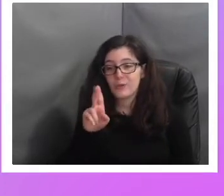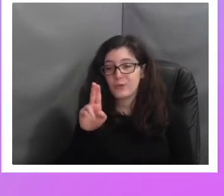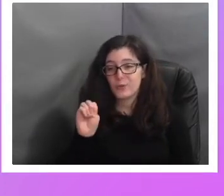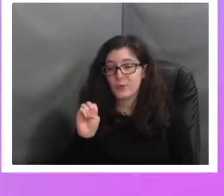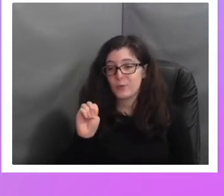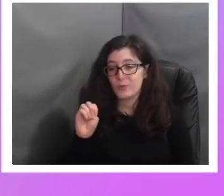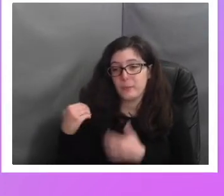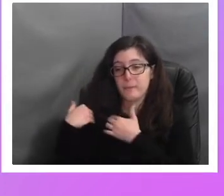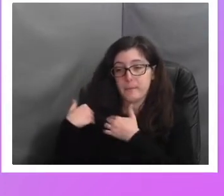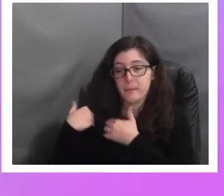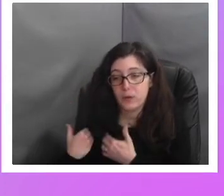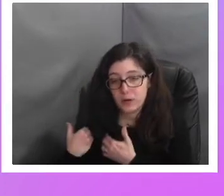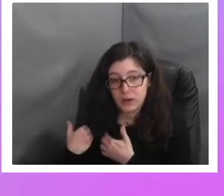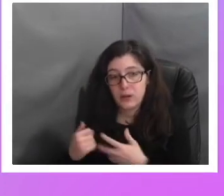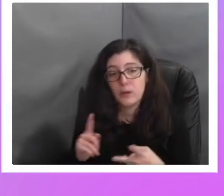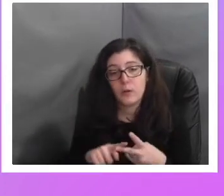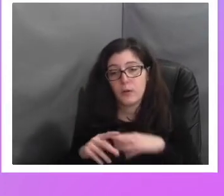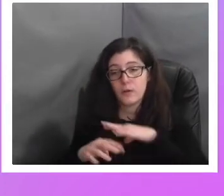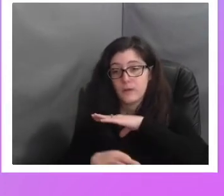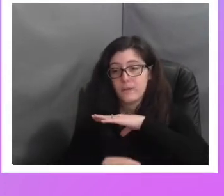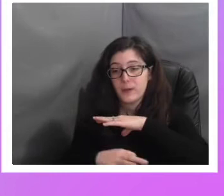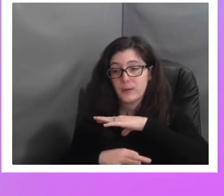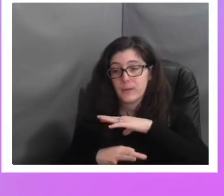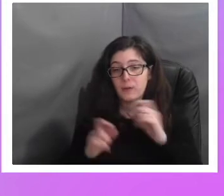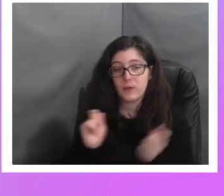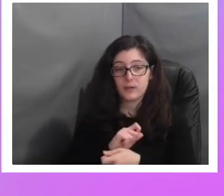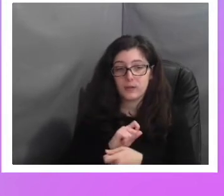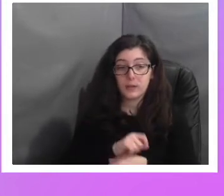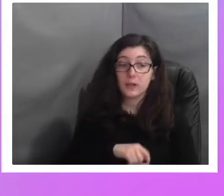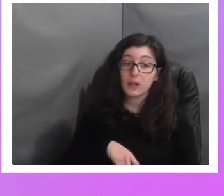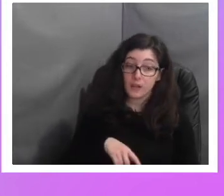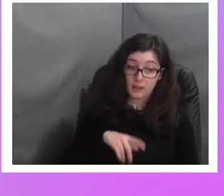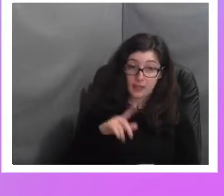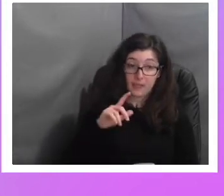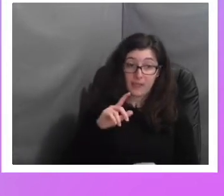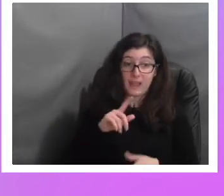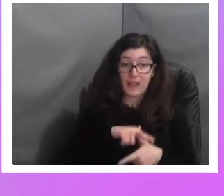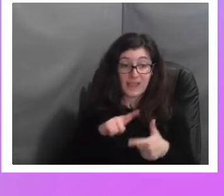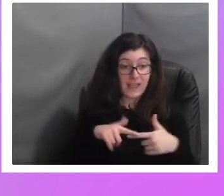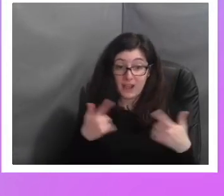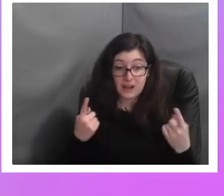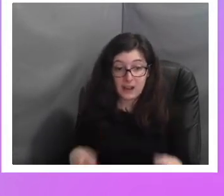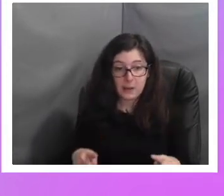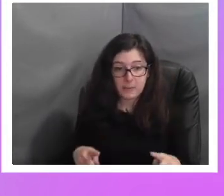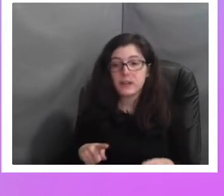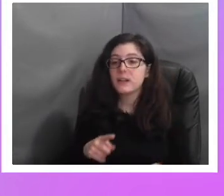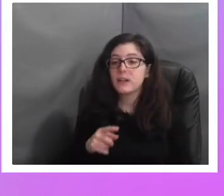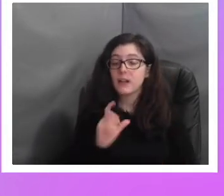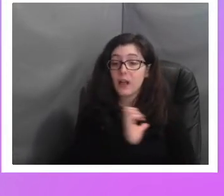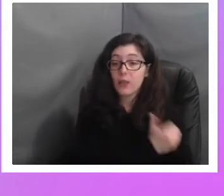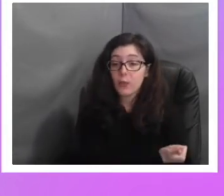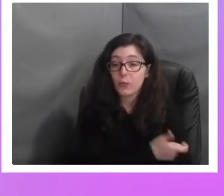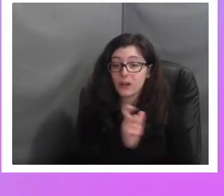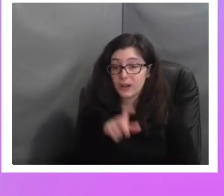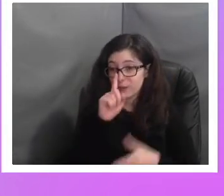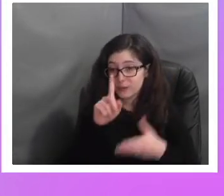needs to review any request for an exception and decide whether it really meets the standards for the exception